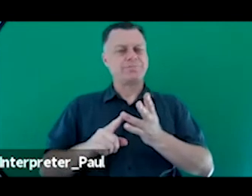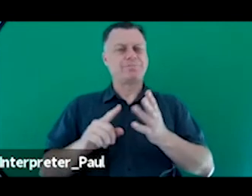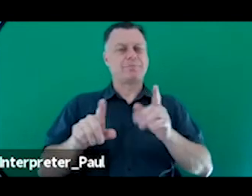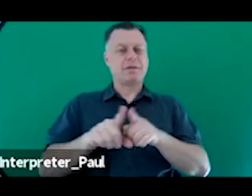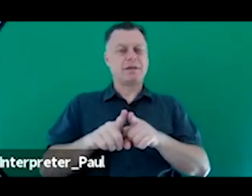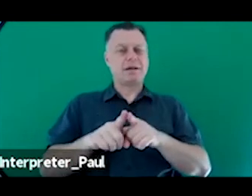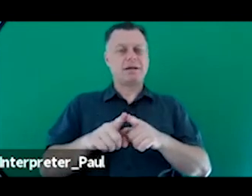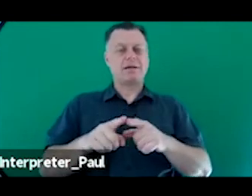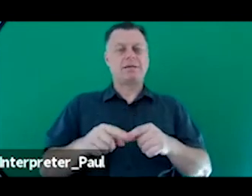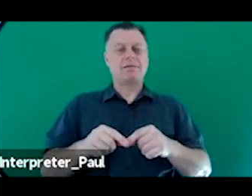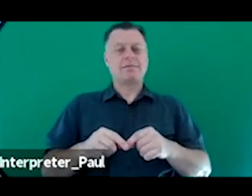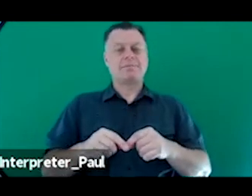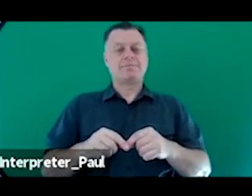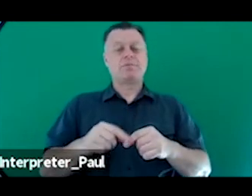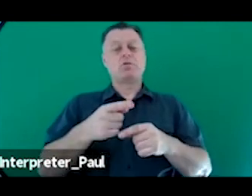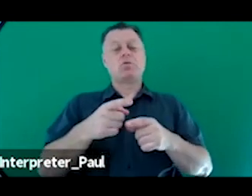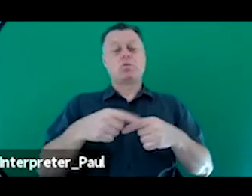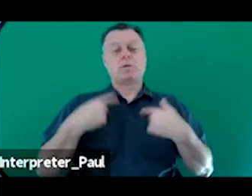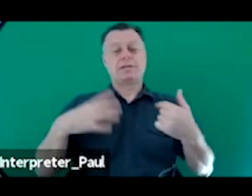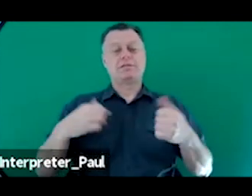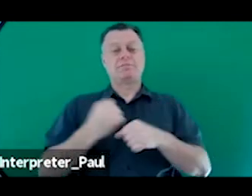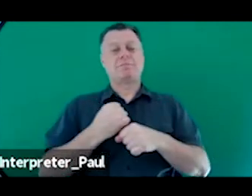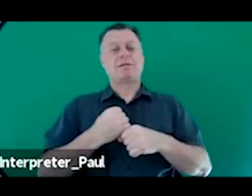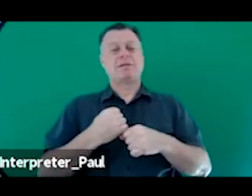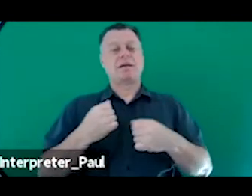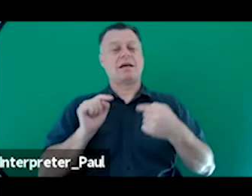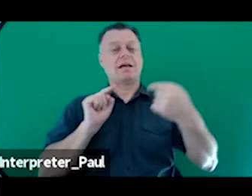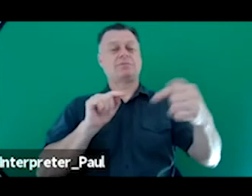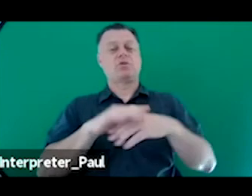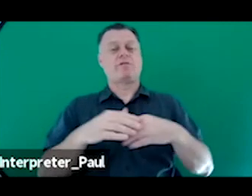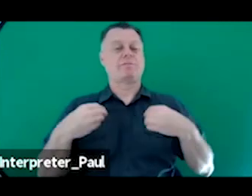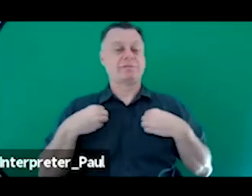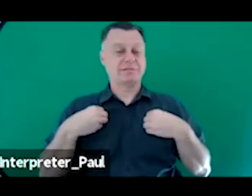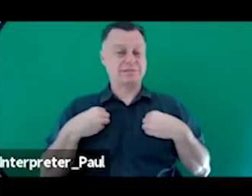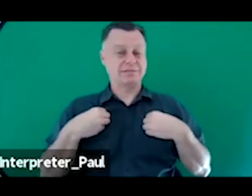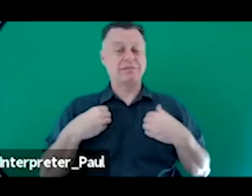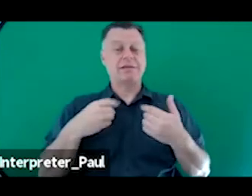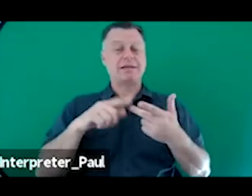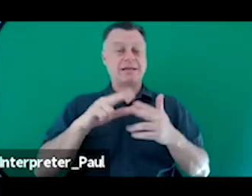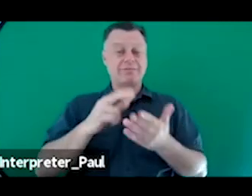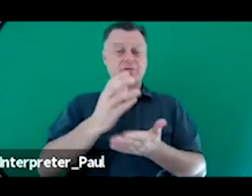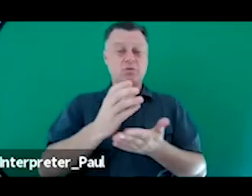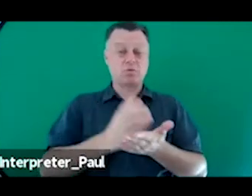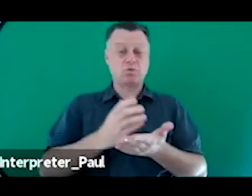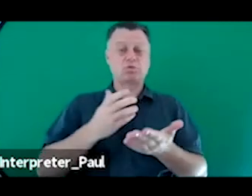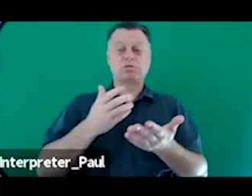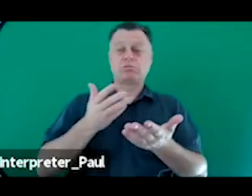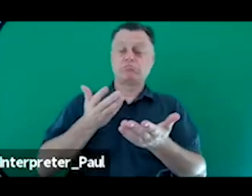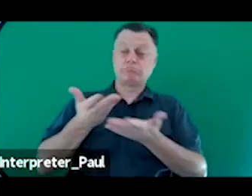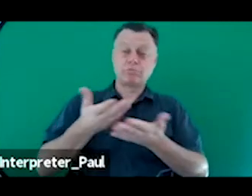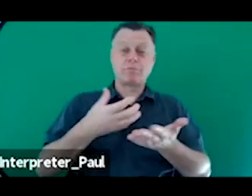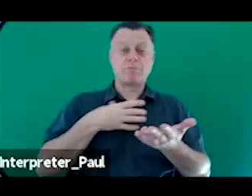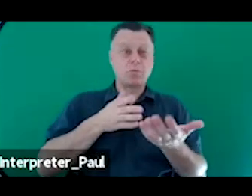business argument to say that more accessible and more inclusive interactions means that we